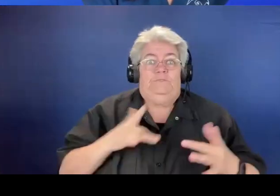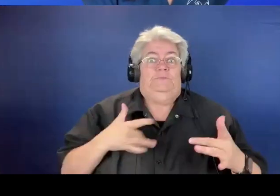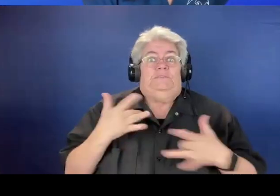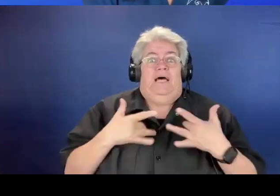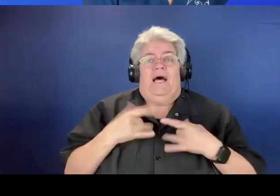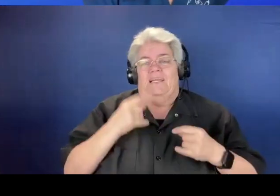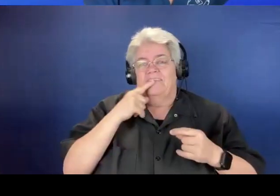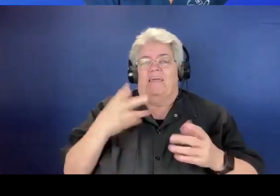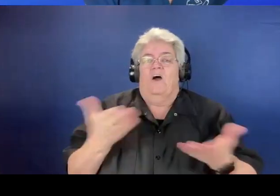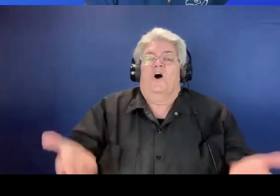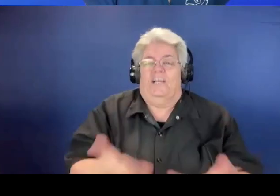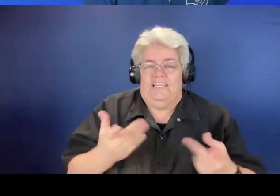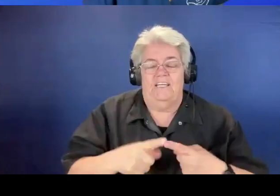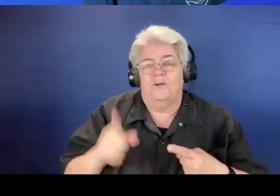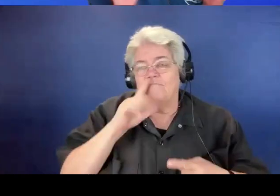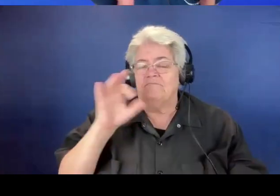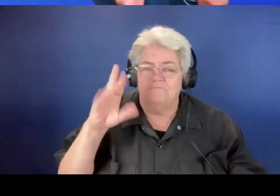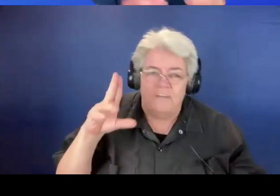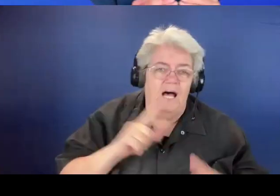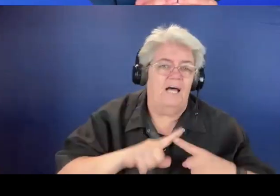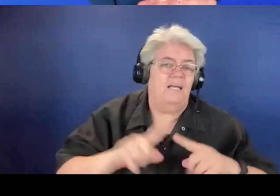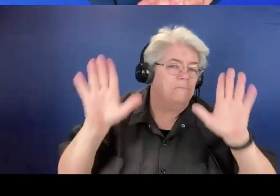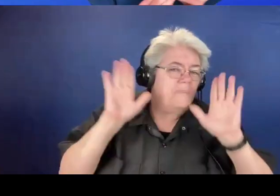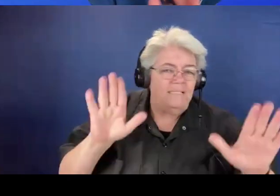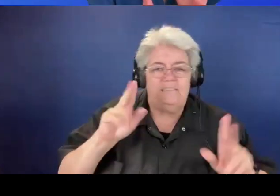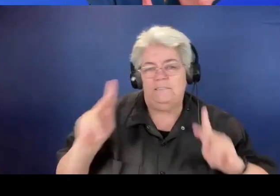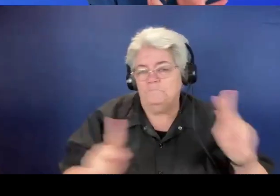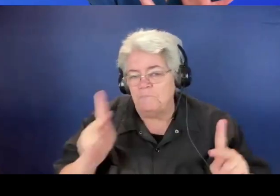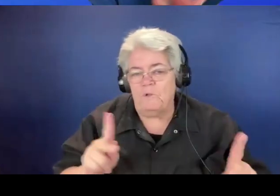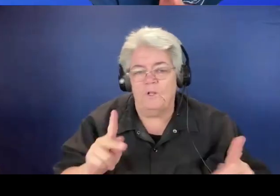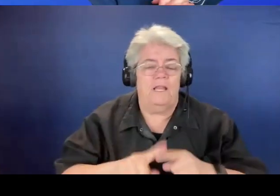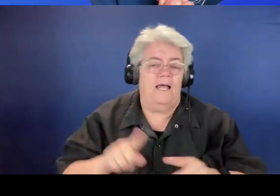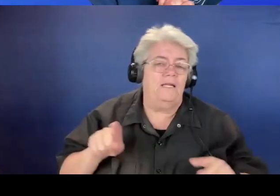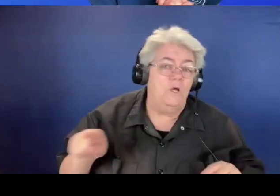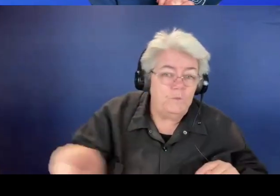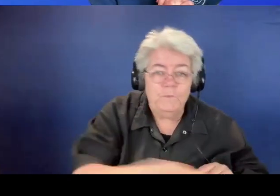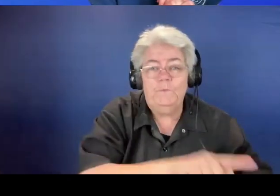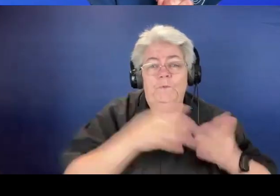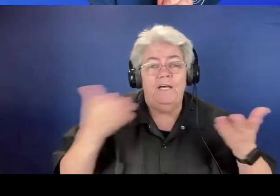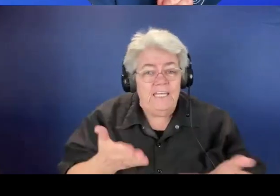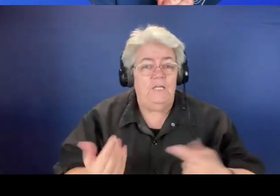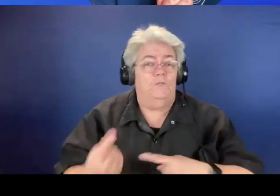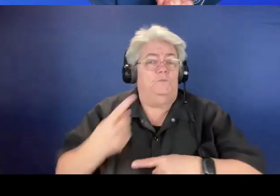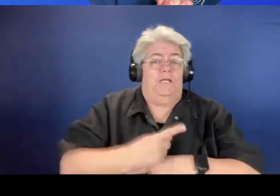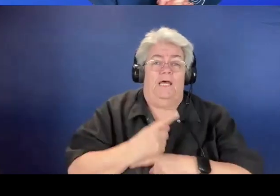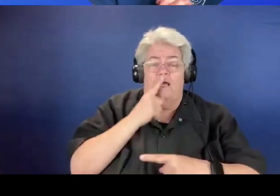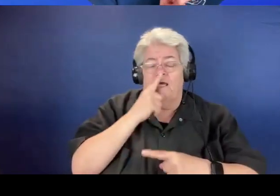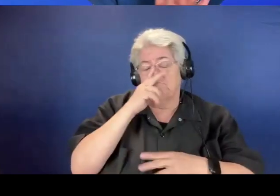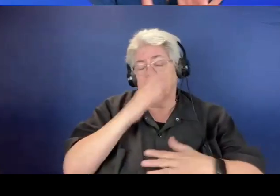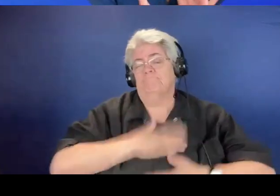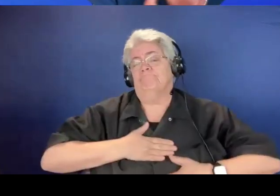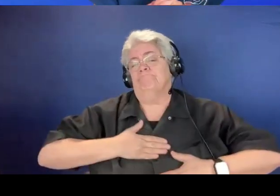They are such fun, amazing human beings, and you are going to have just so much fun listening to them.